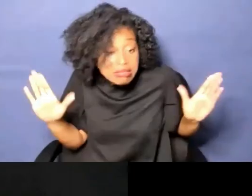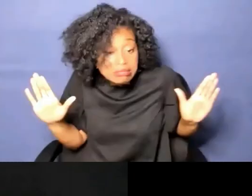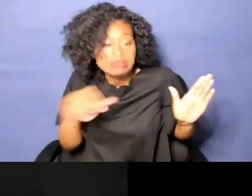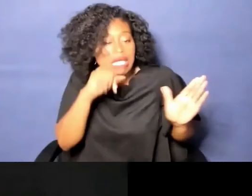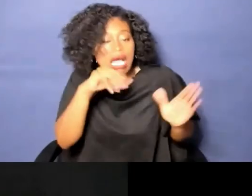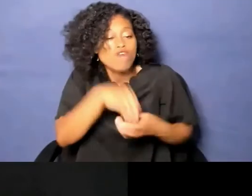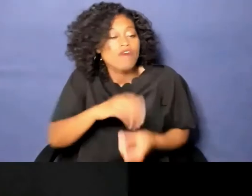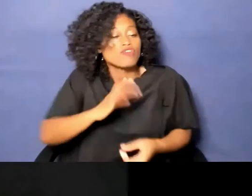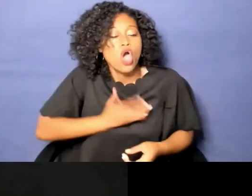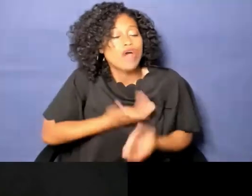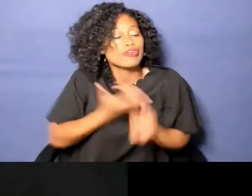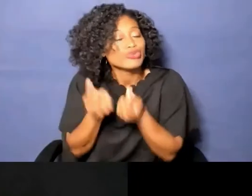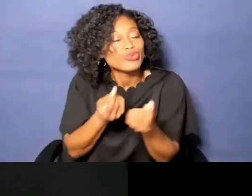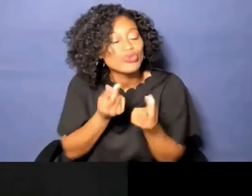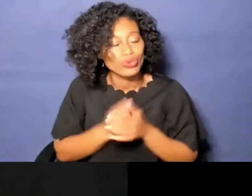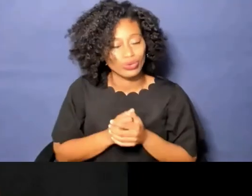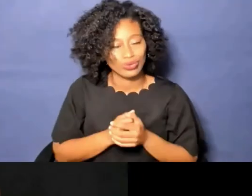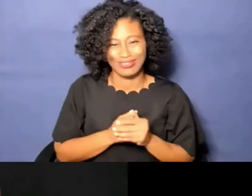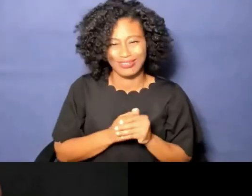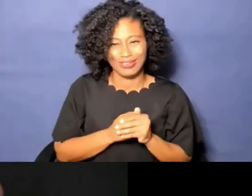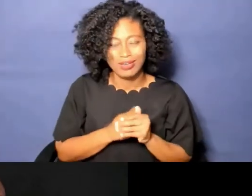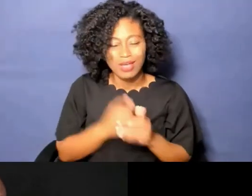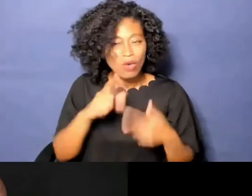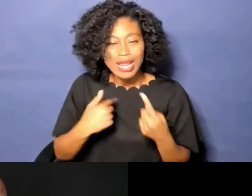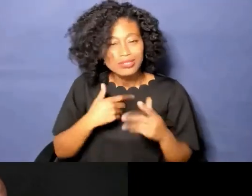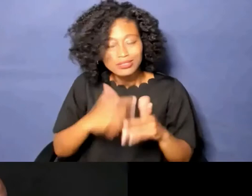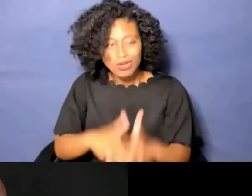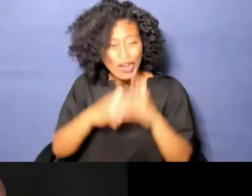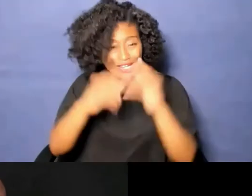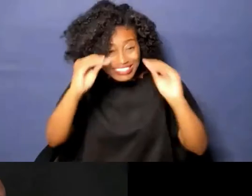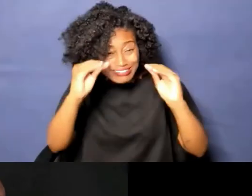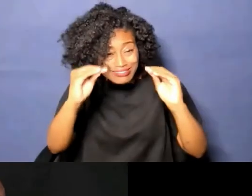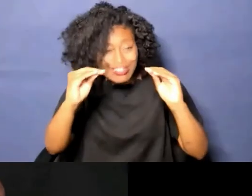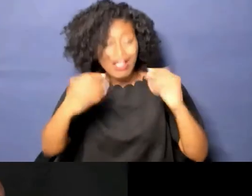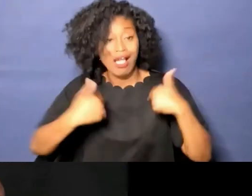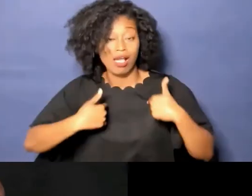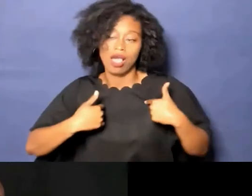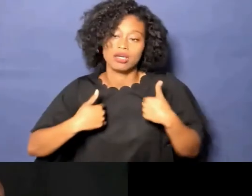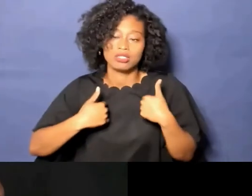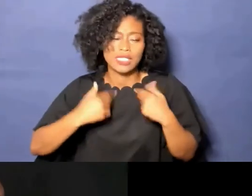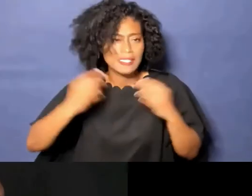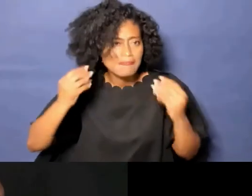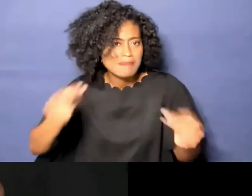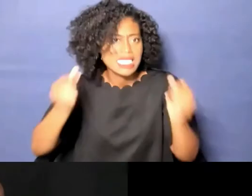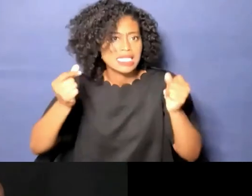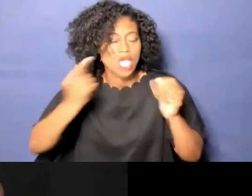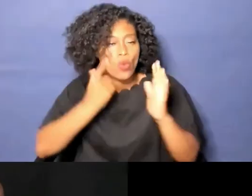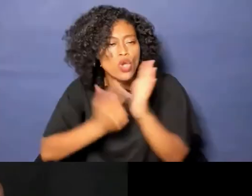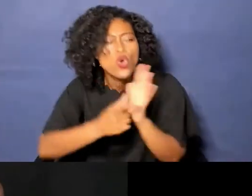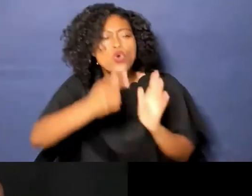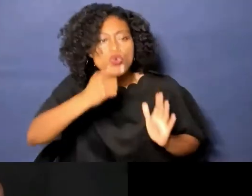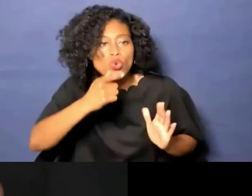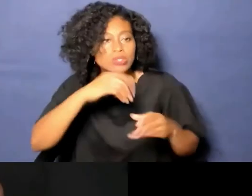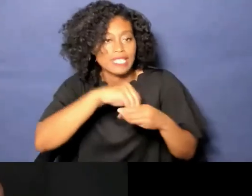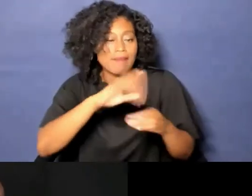I immediately recognize who's in the room. And that's what I call identity-based,